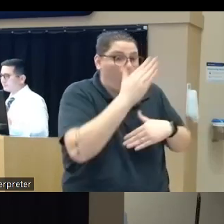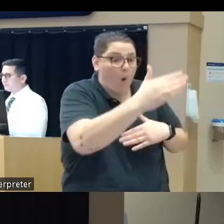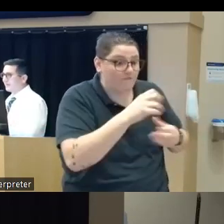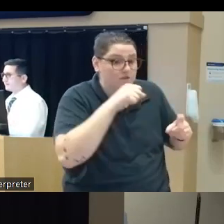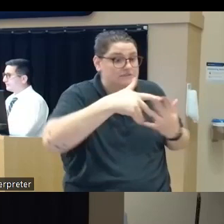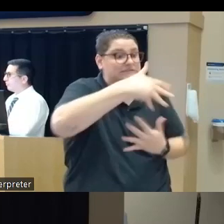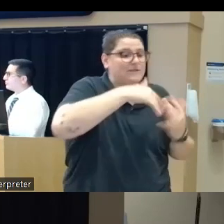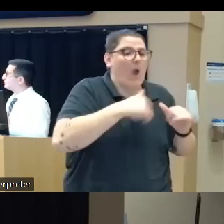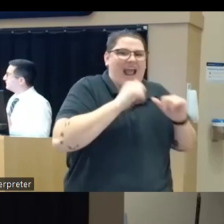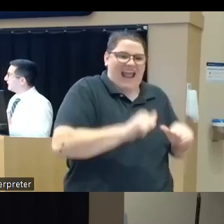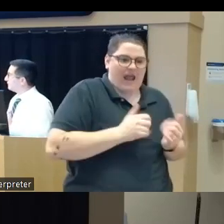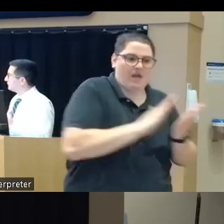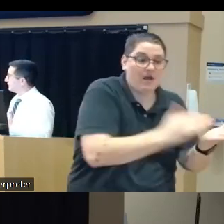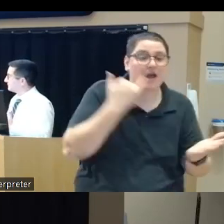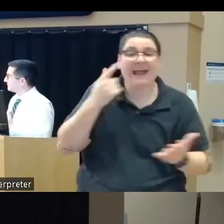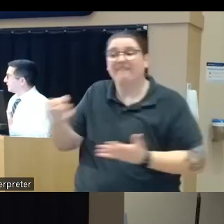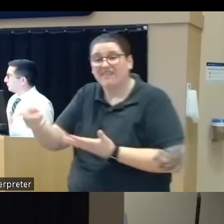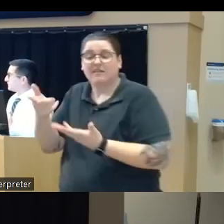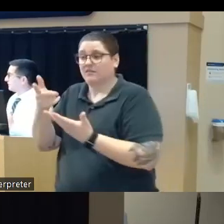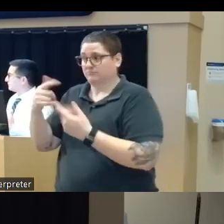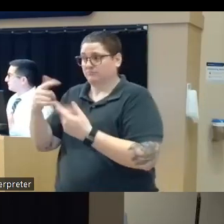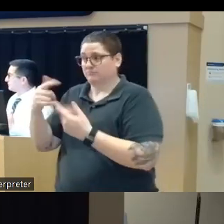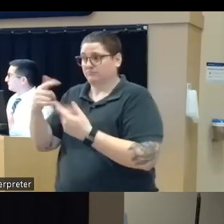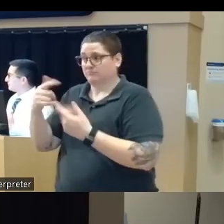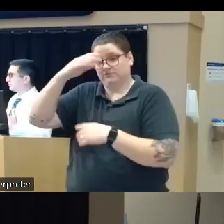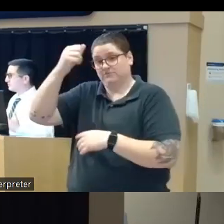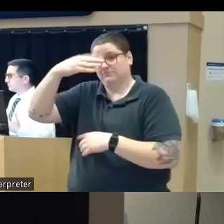symptoms have passed and then all you're seeing after that is what's left over so you see all